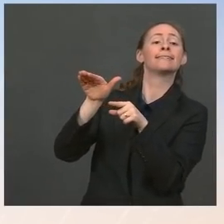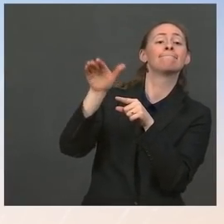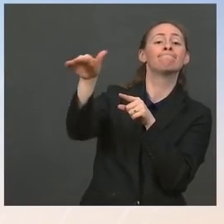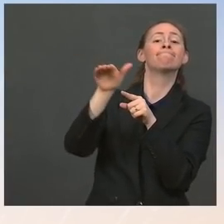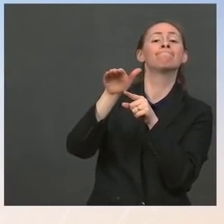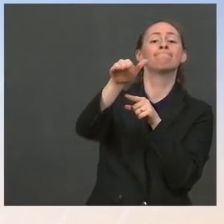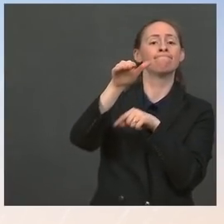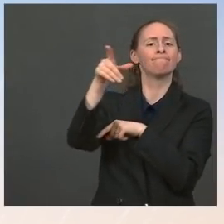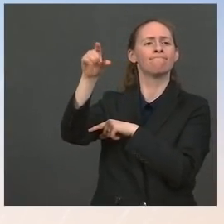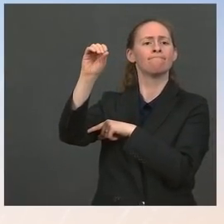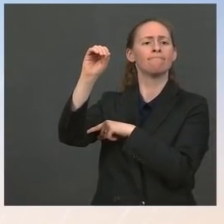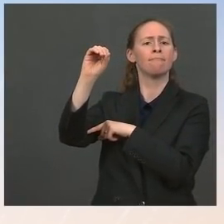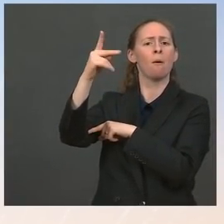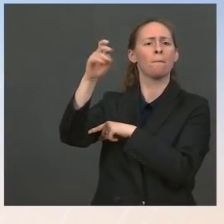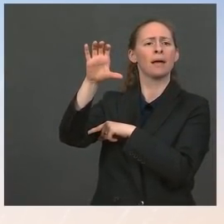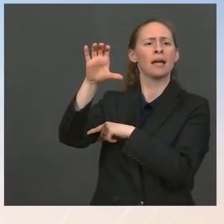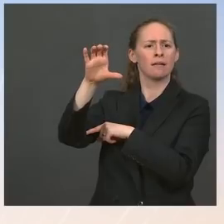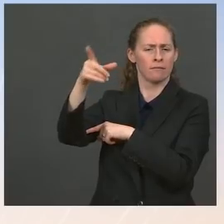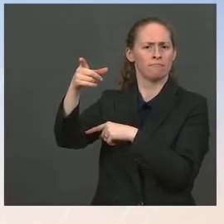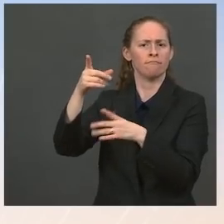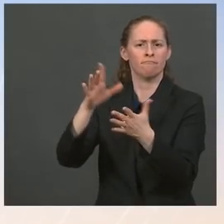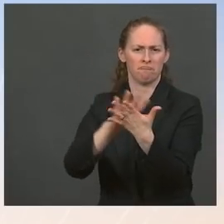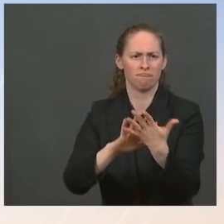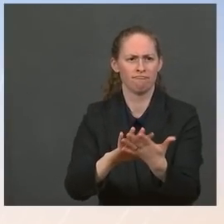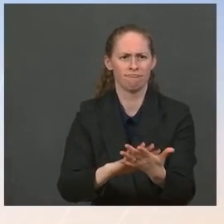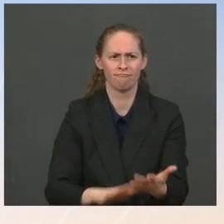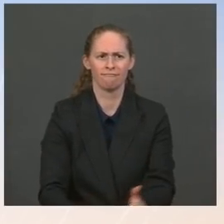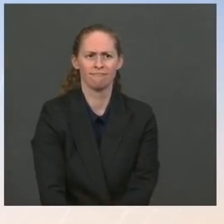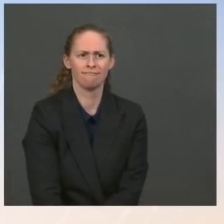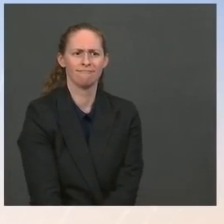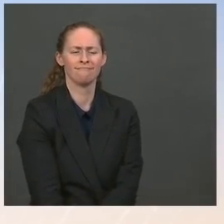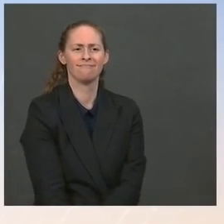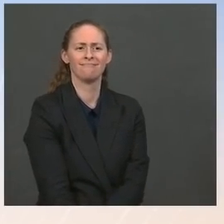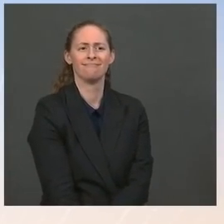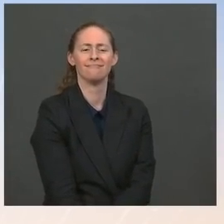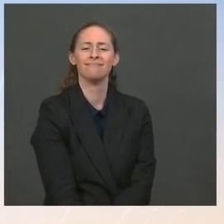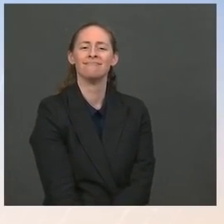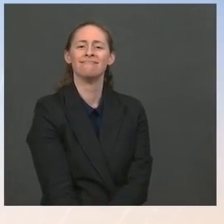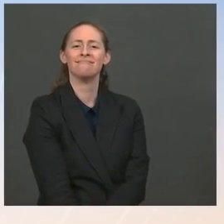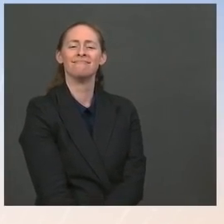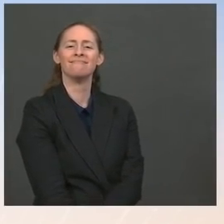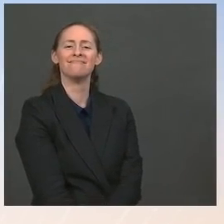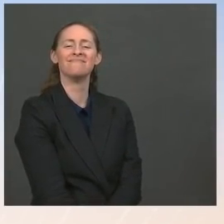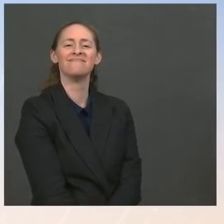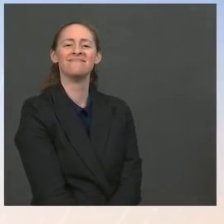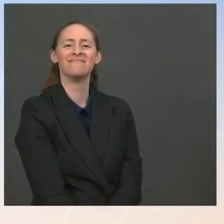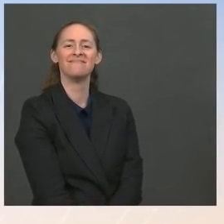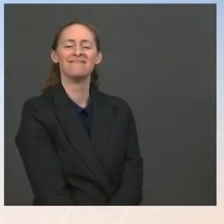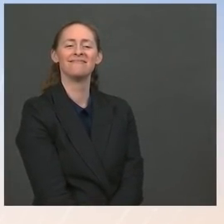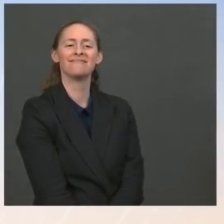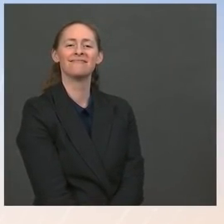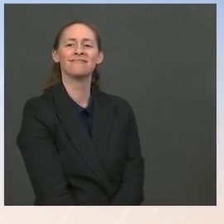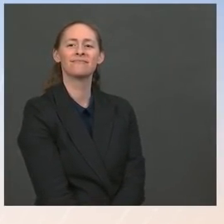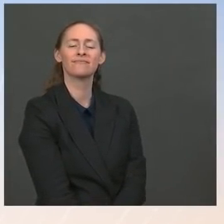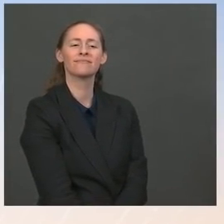I've talked about this a couple of times. You know, we have -- we don't have an announcement yet on anything -- anything to share at this time.